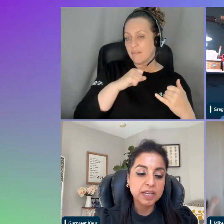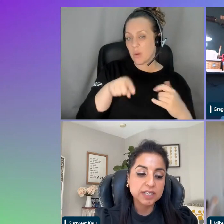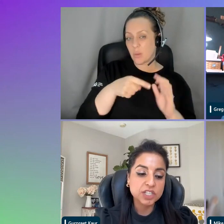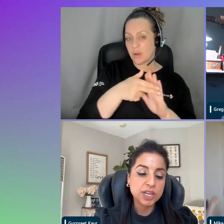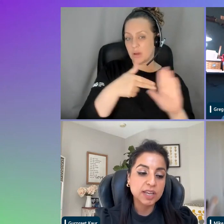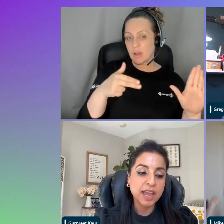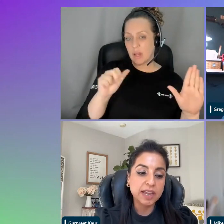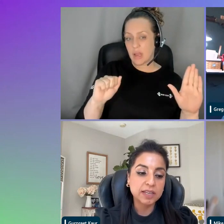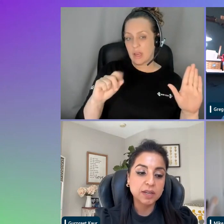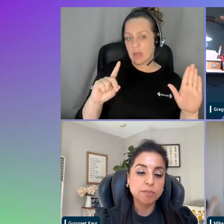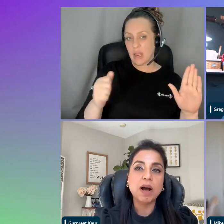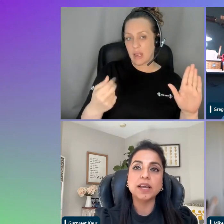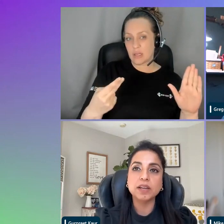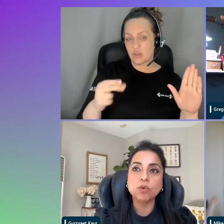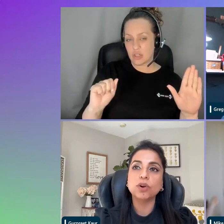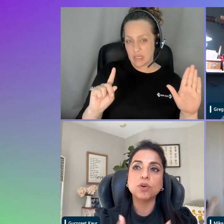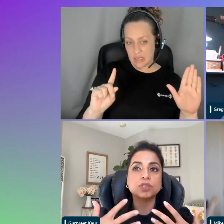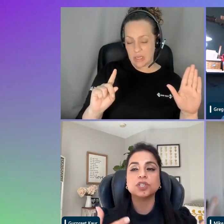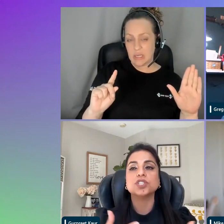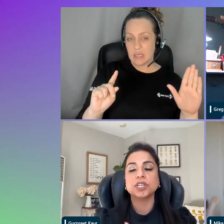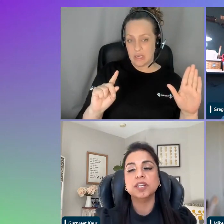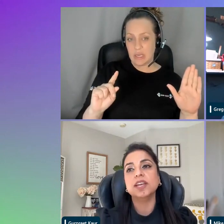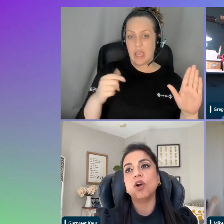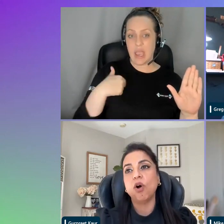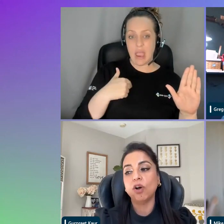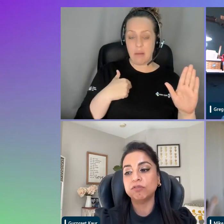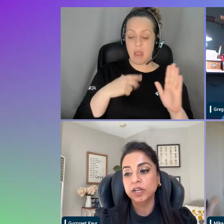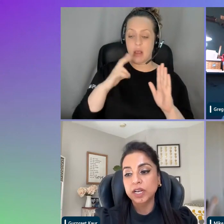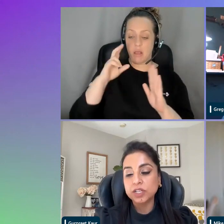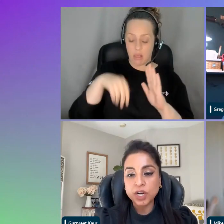when he got diagnosed with ADHD. And my roller coaster journey of